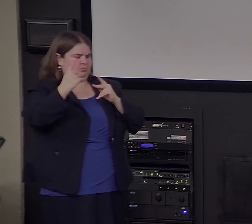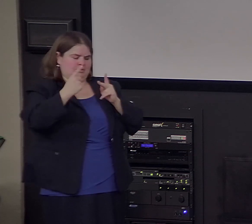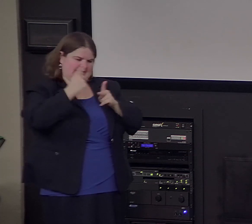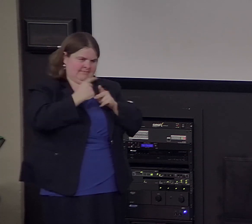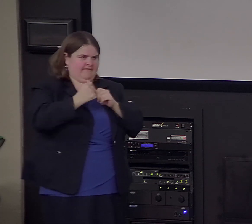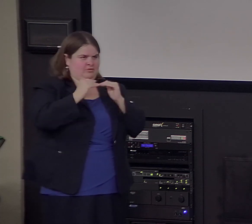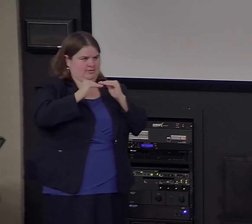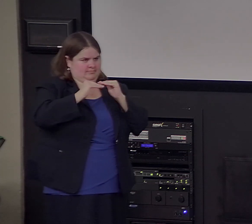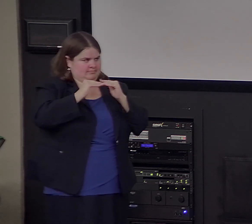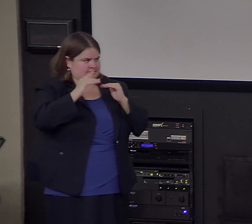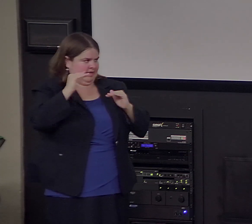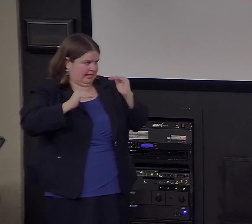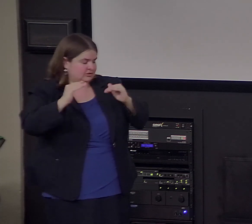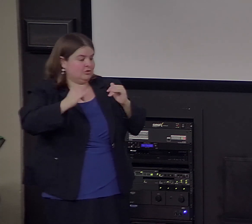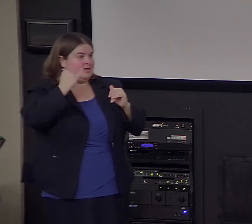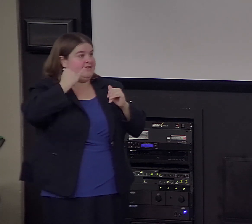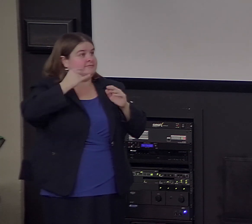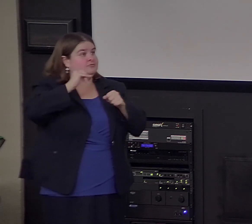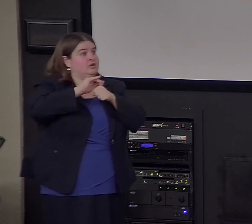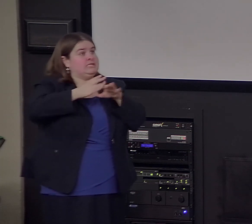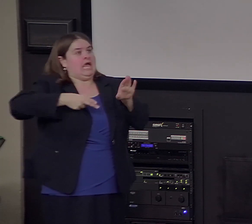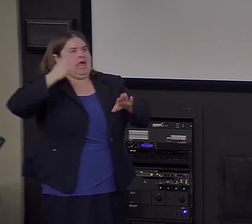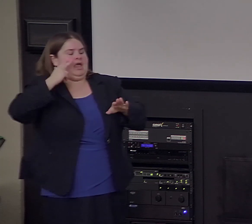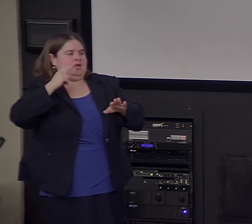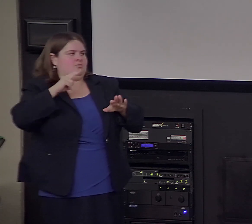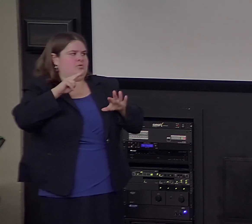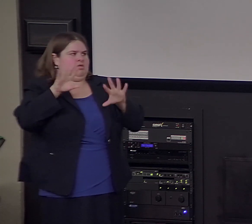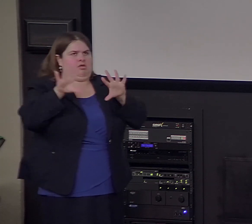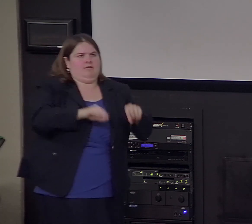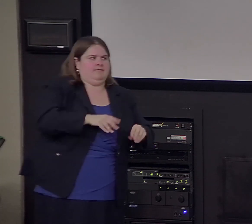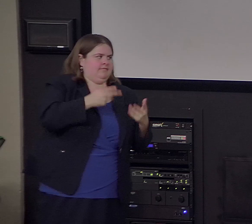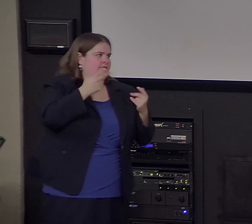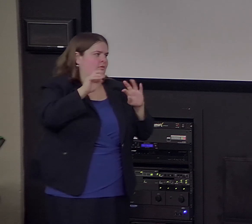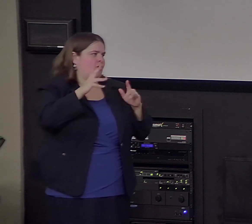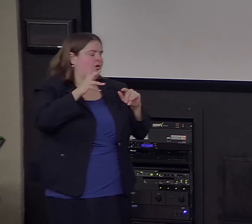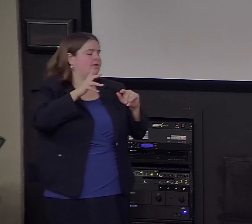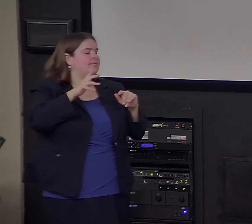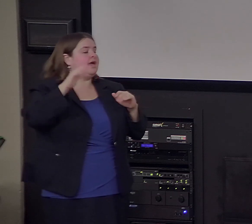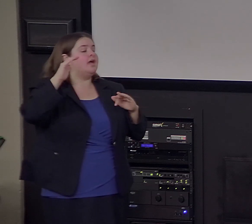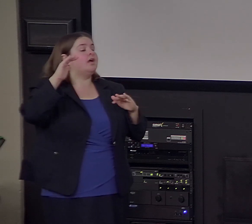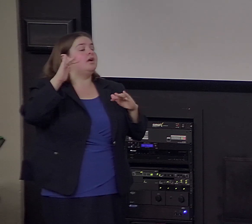which shuts off when it gets too high and then comes back on when it's needed.